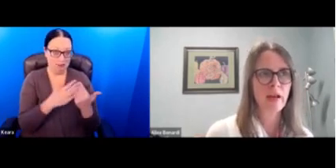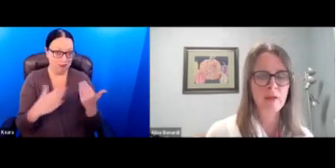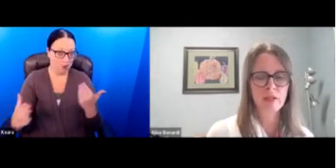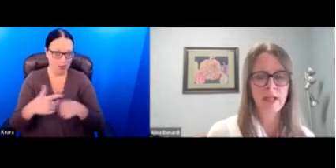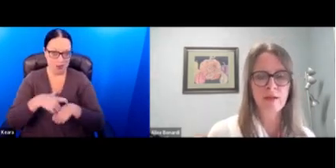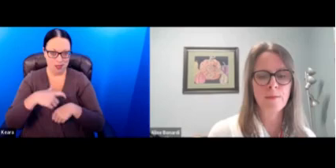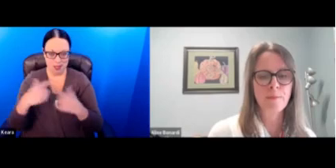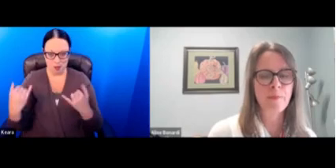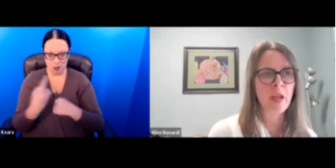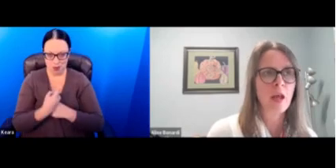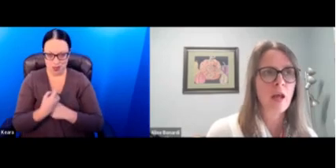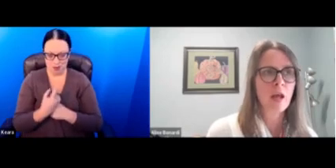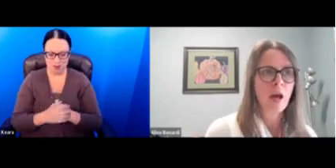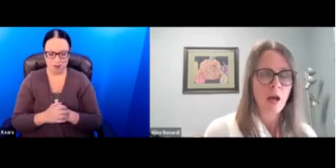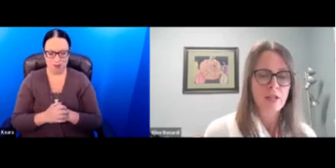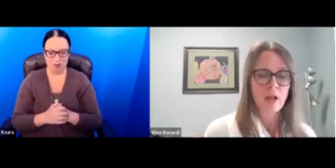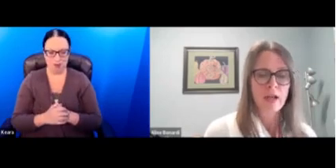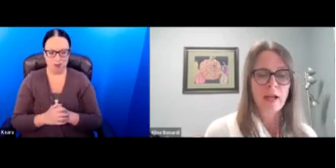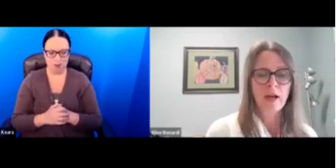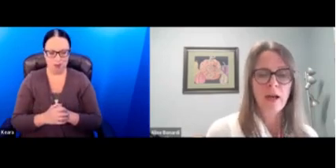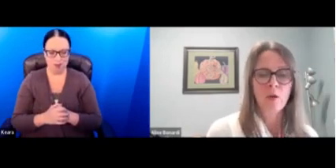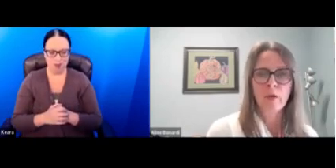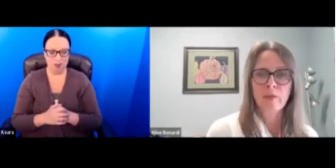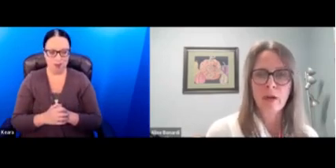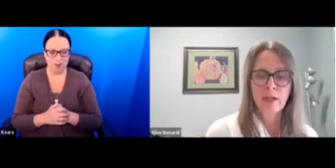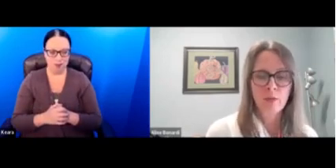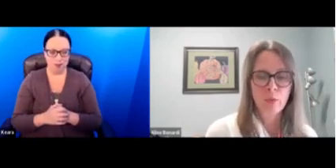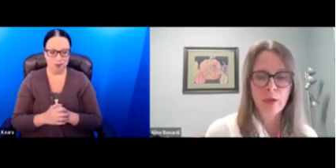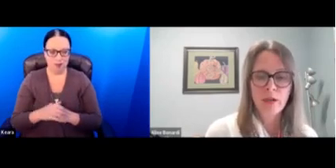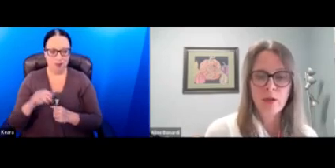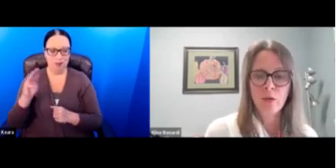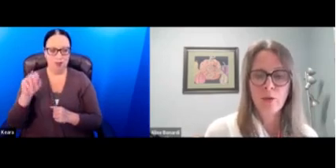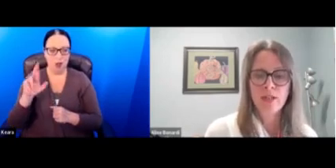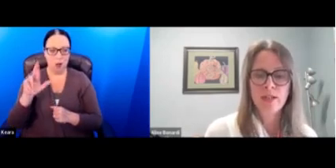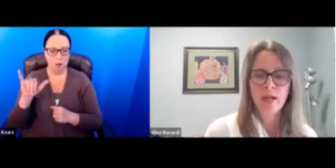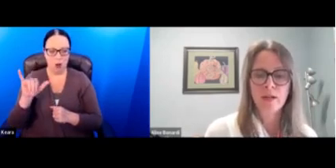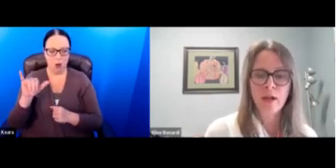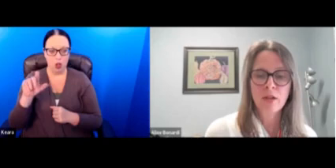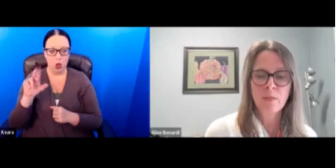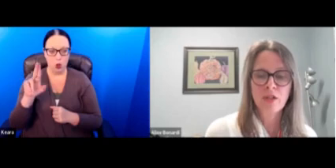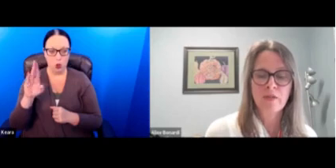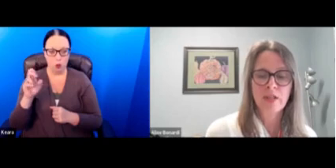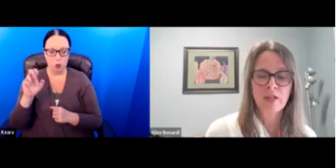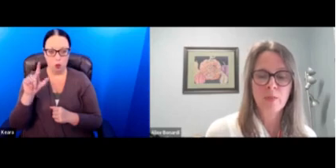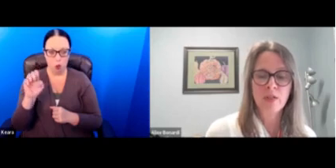have here together. Starting with Mary Lou Bourne, who is long term service and support